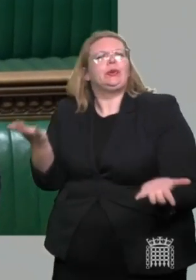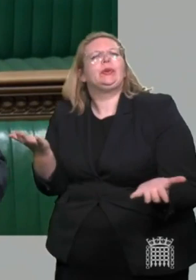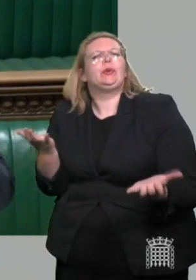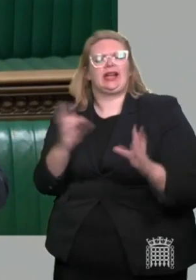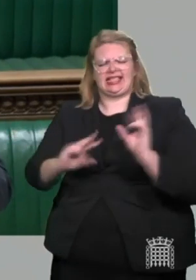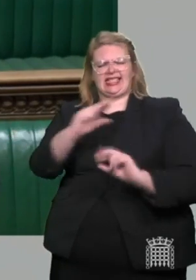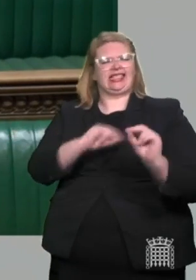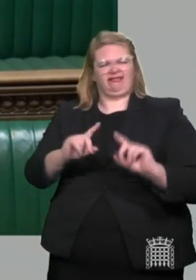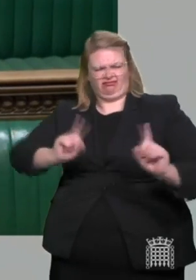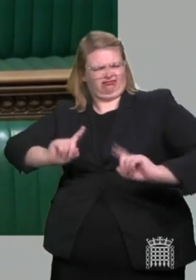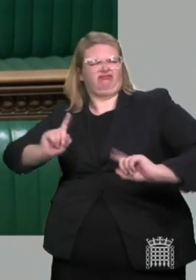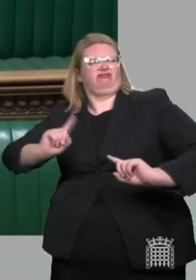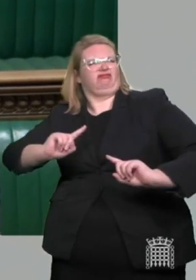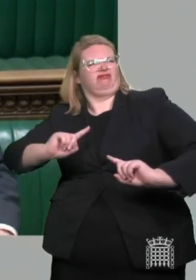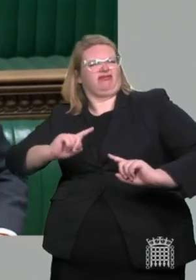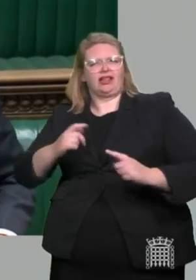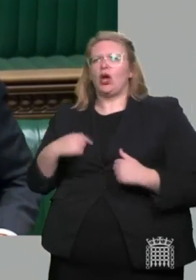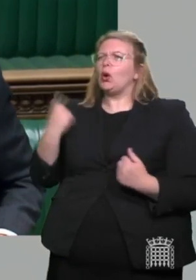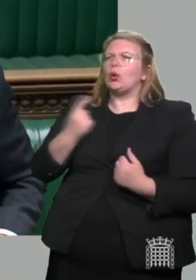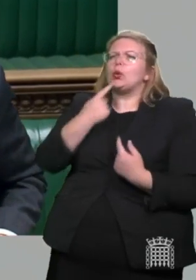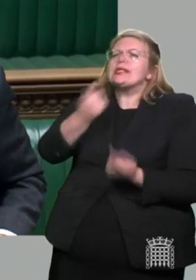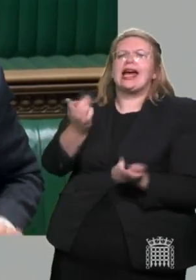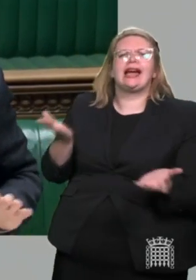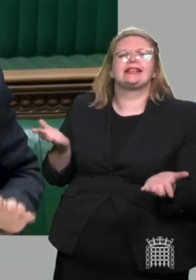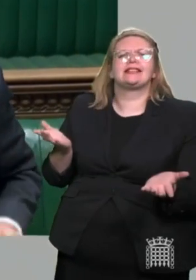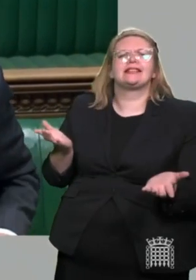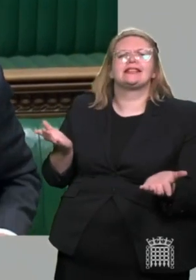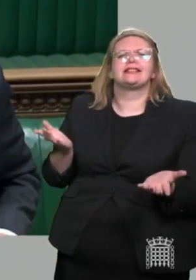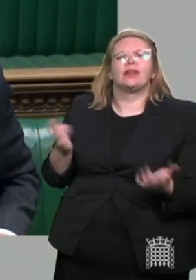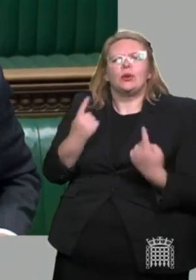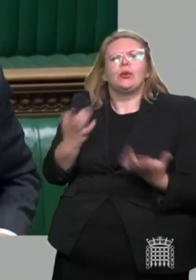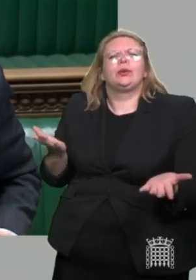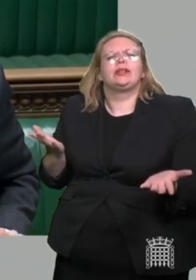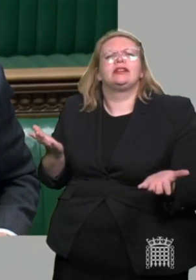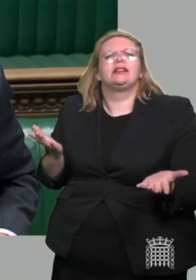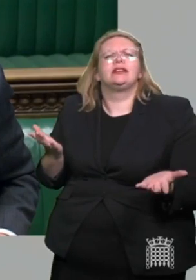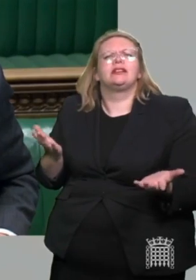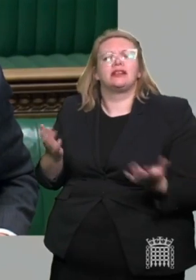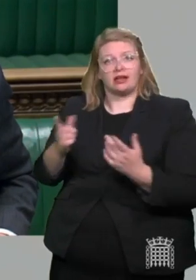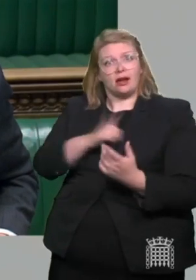who exactly is supposed to have said those things. What I certainly can tell him—he